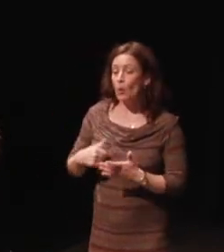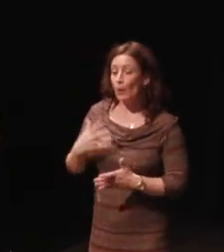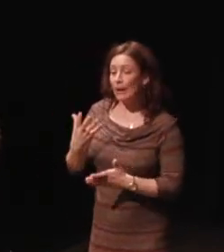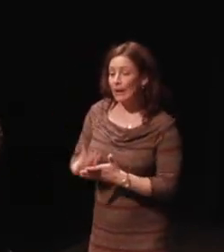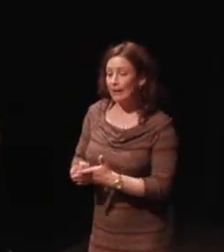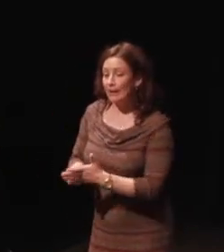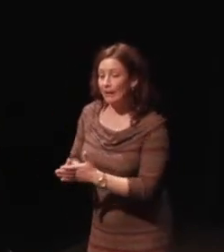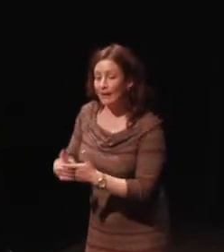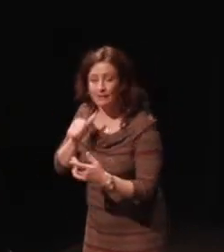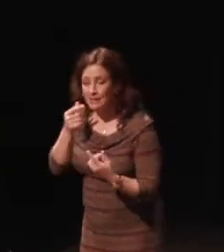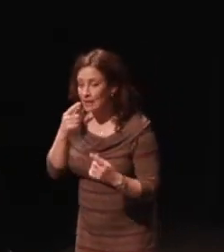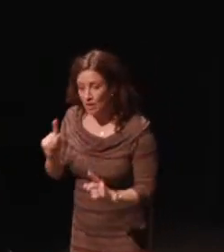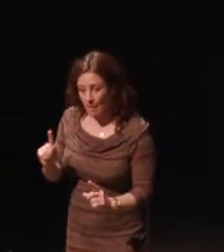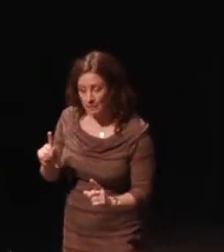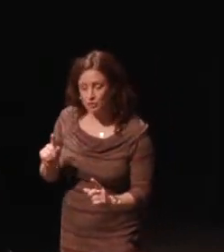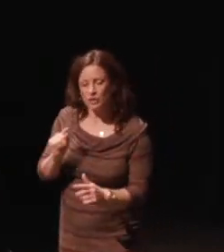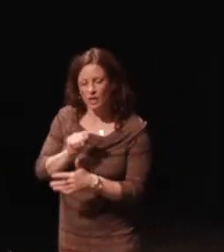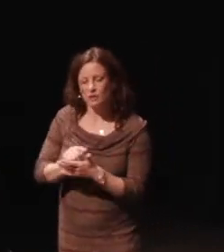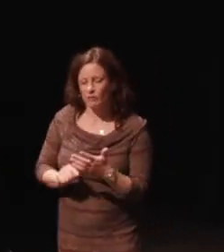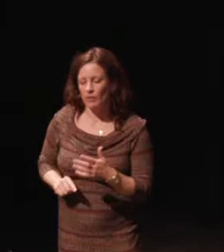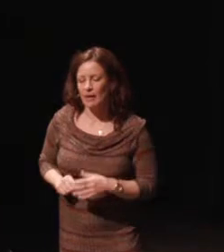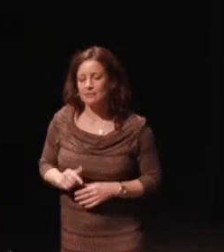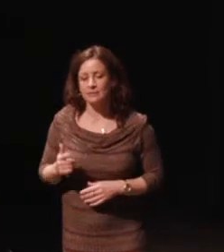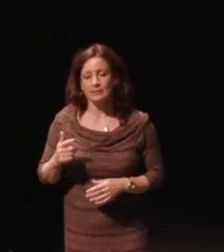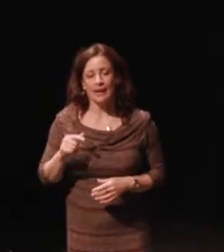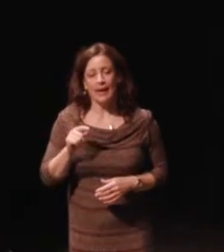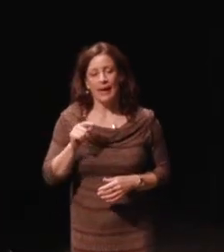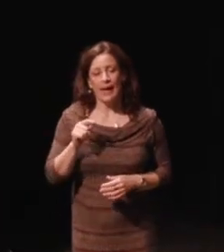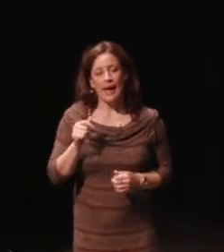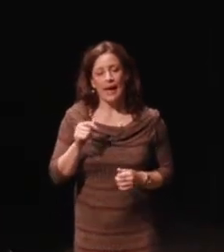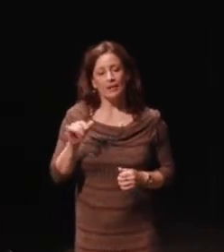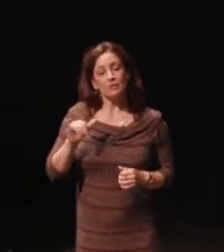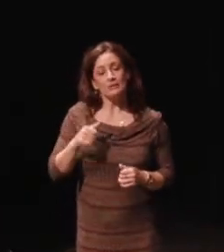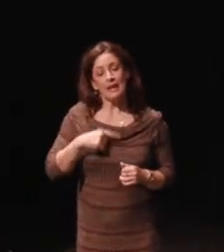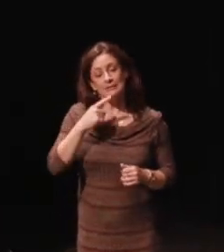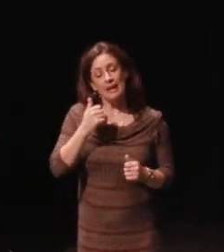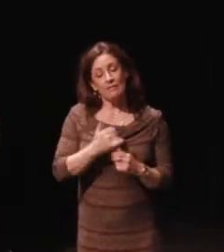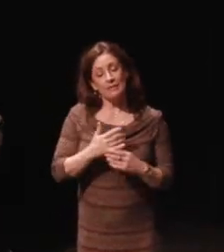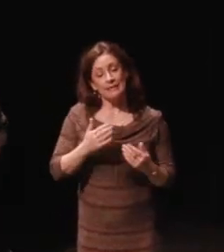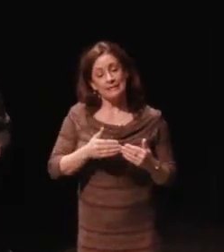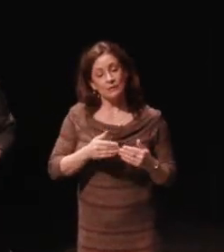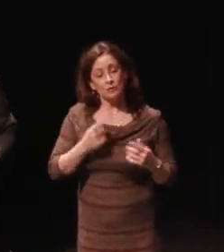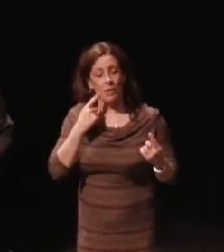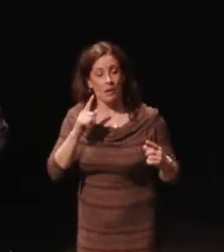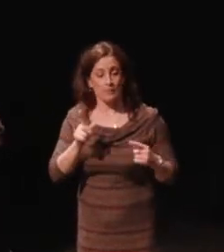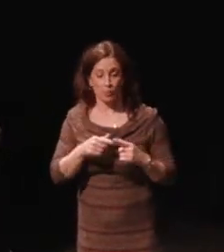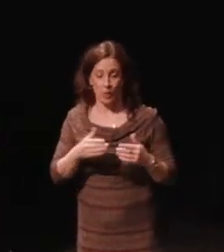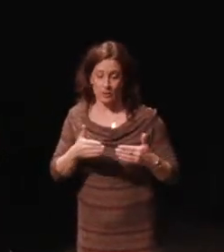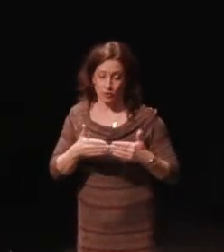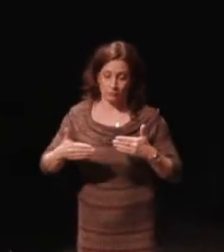and there were a few things, and just like I said everything is easy to accomplish if you plan out front the things that you